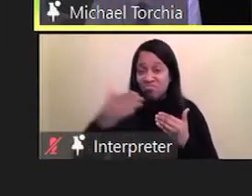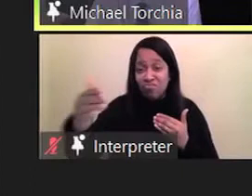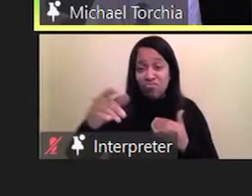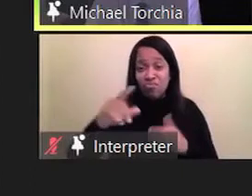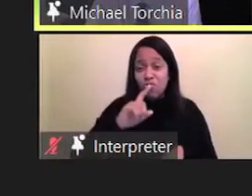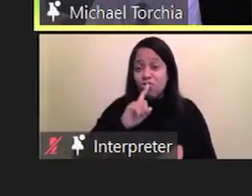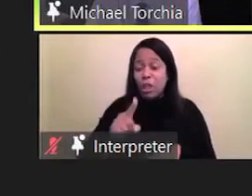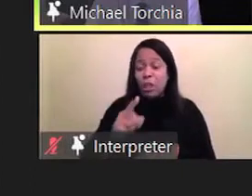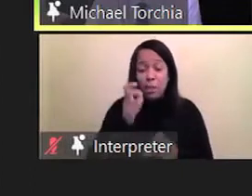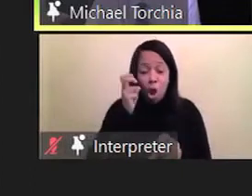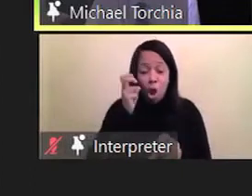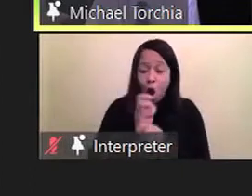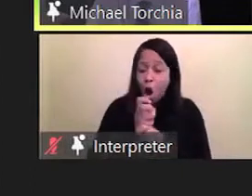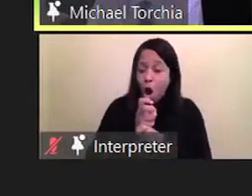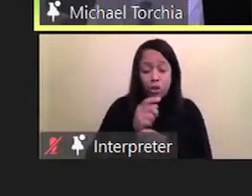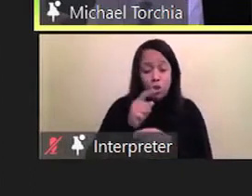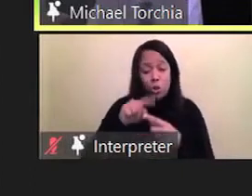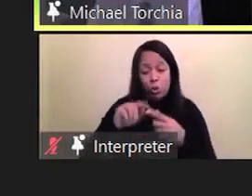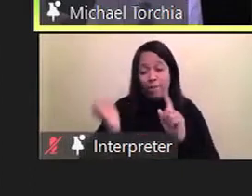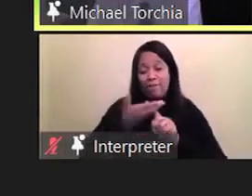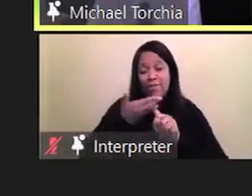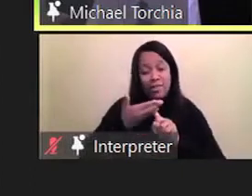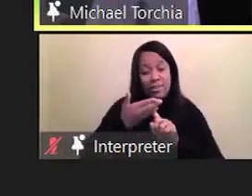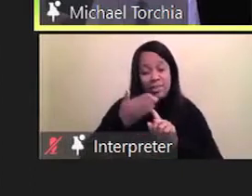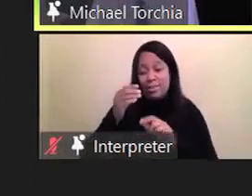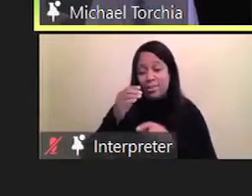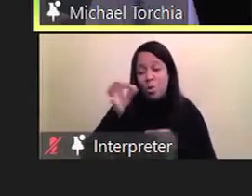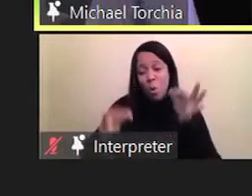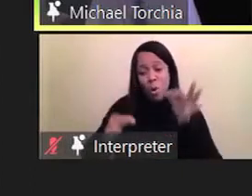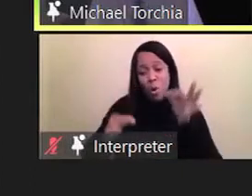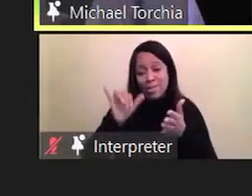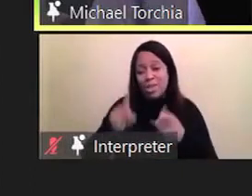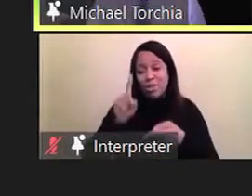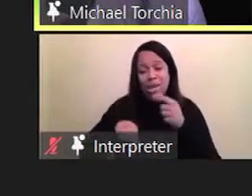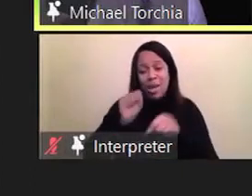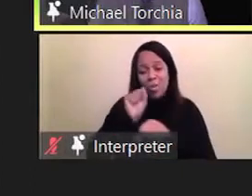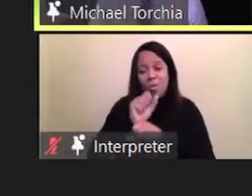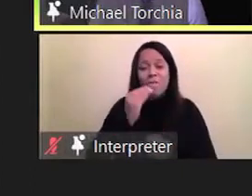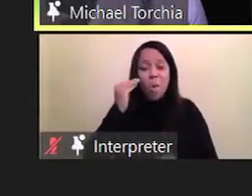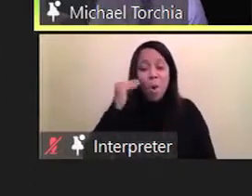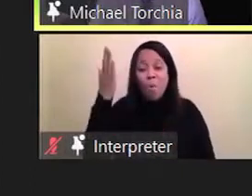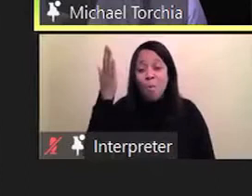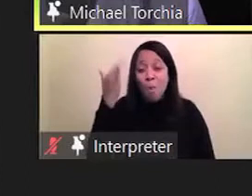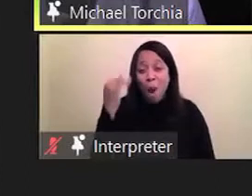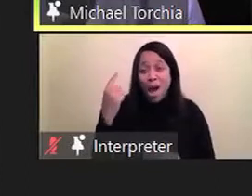from home when we've all been working from home for the last coming up on a year at this point.